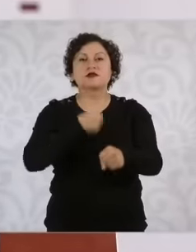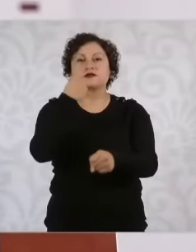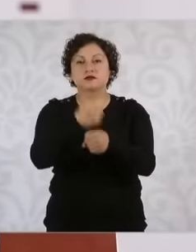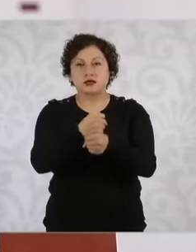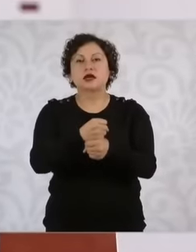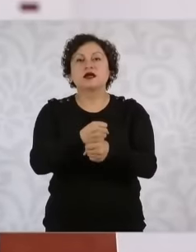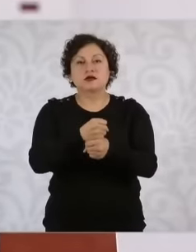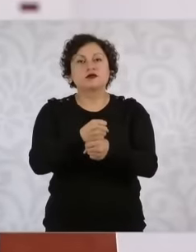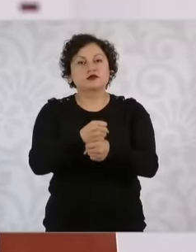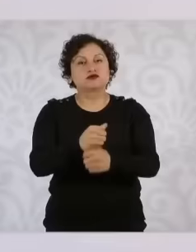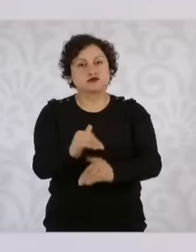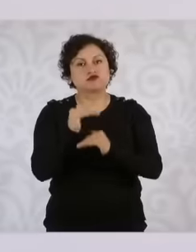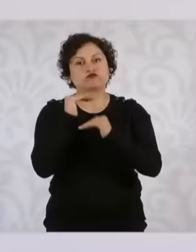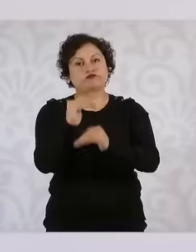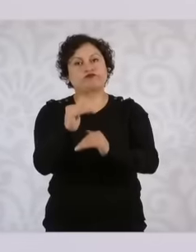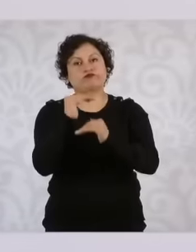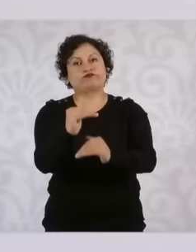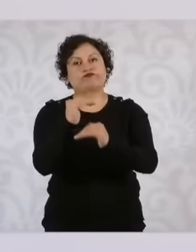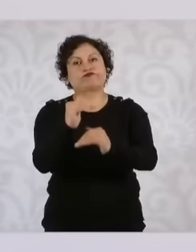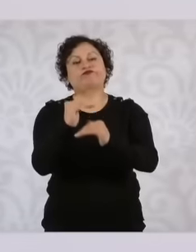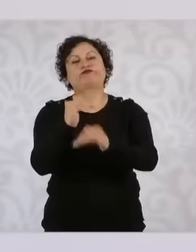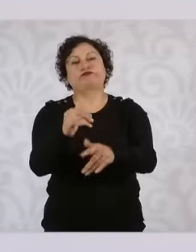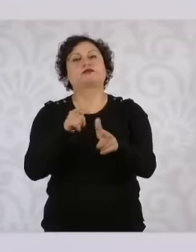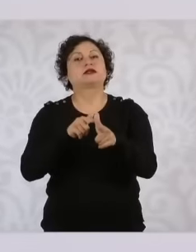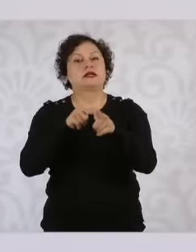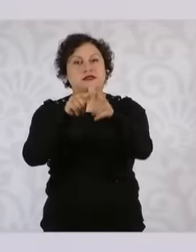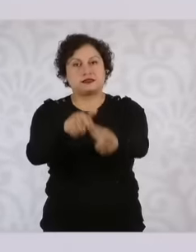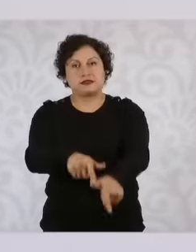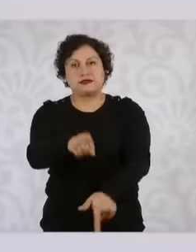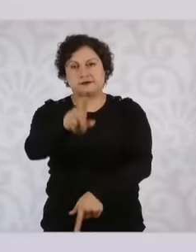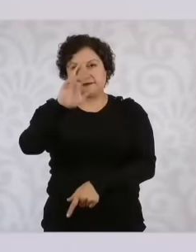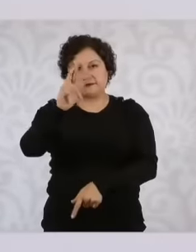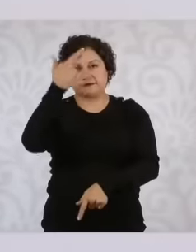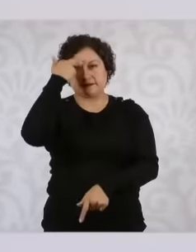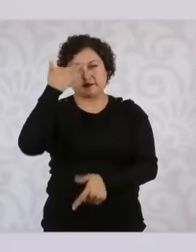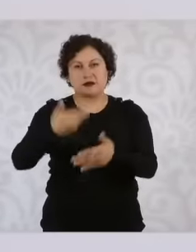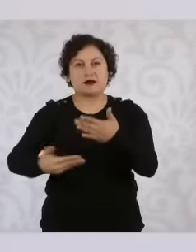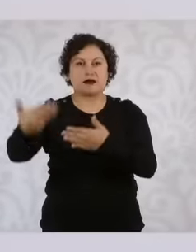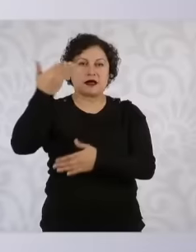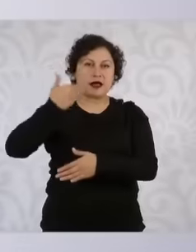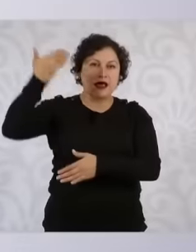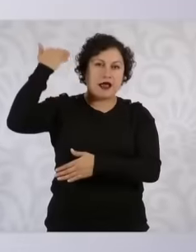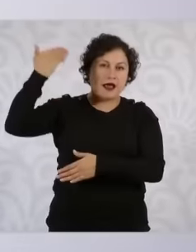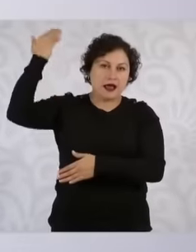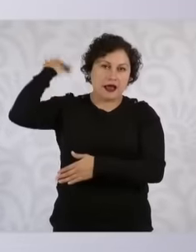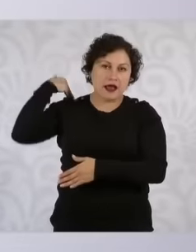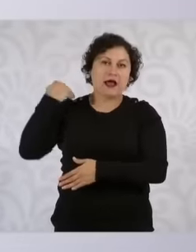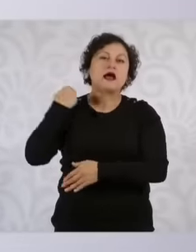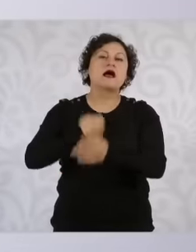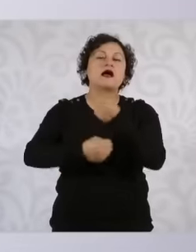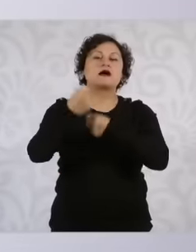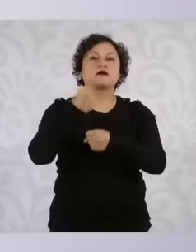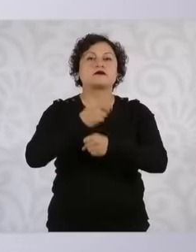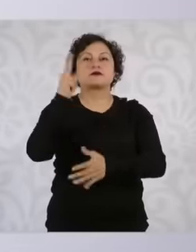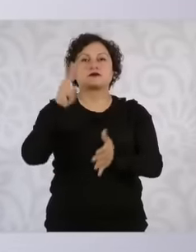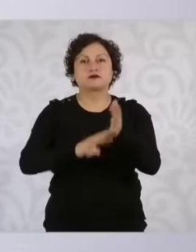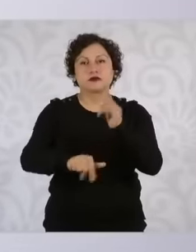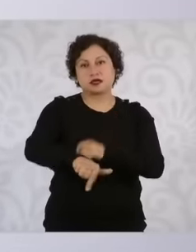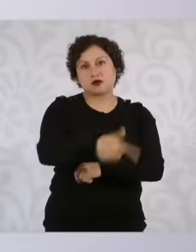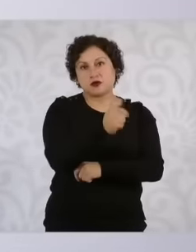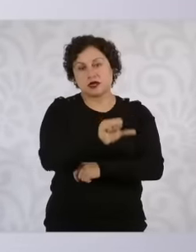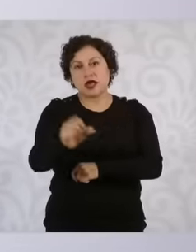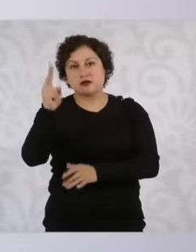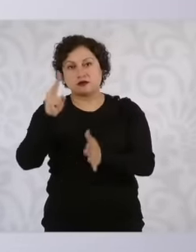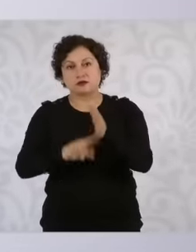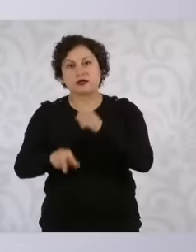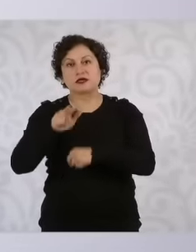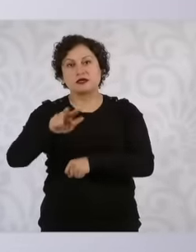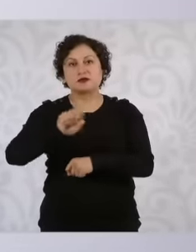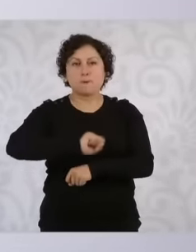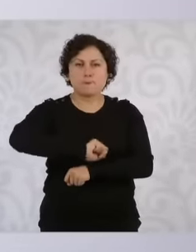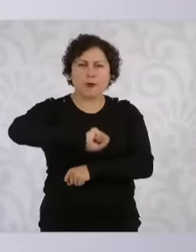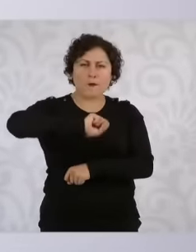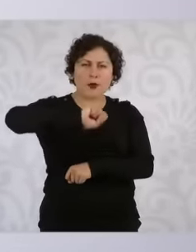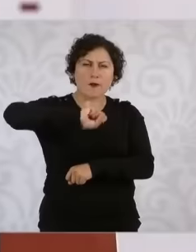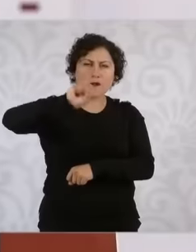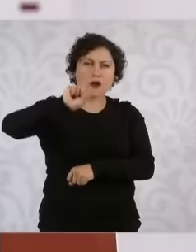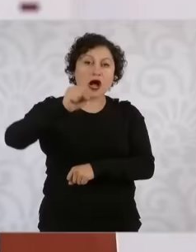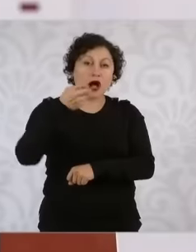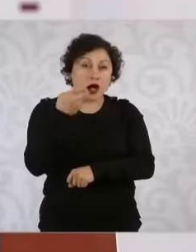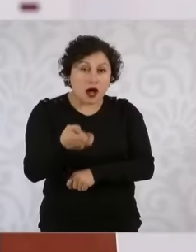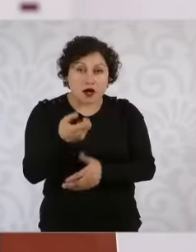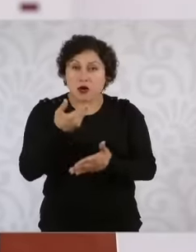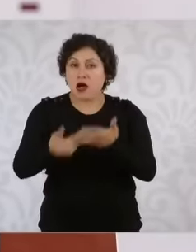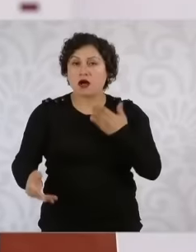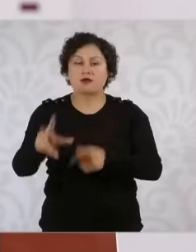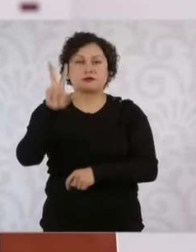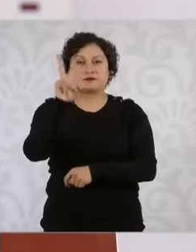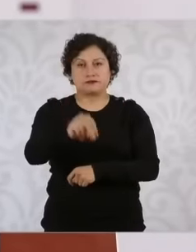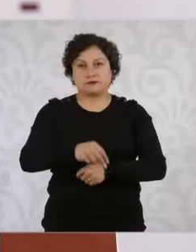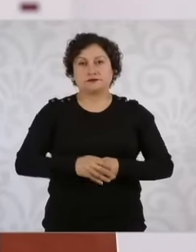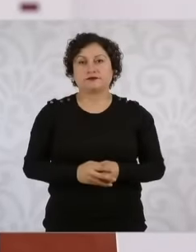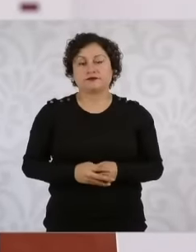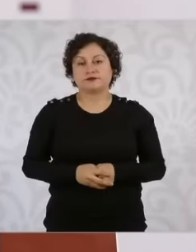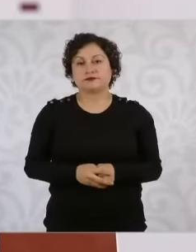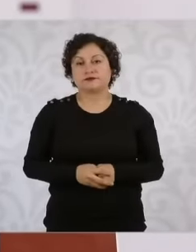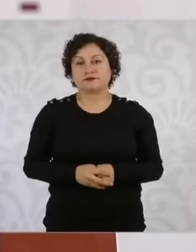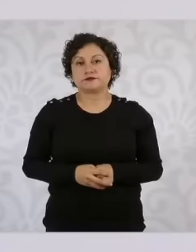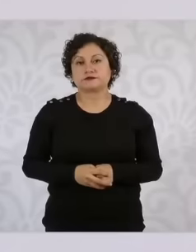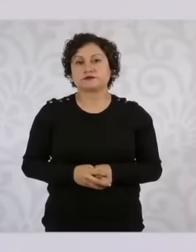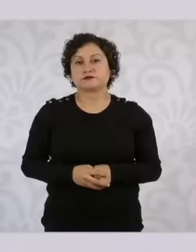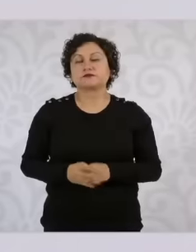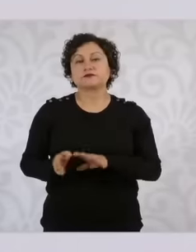the great gasoline prices of the 2012-2018 six-year period. There is nothing of that and we are going to work with the CFE